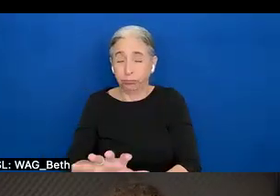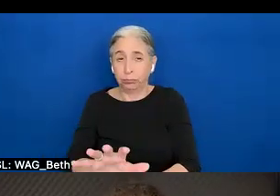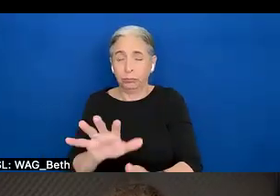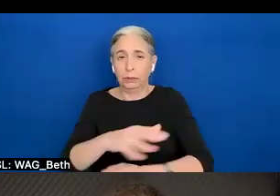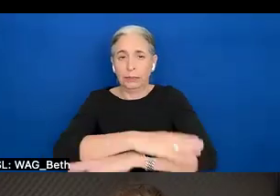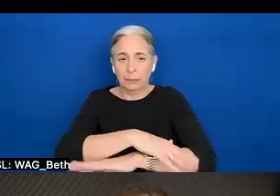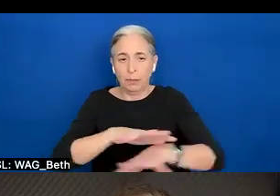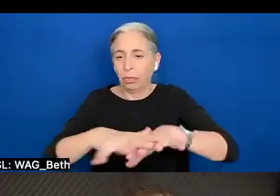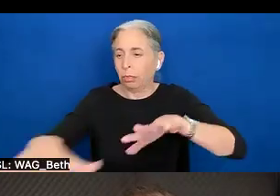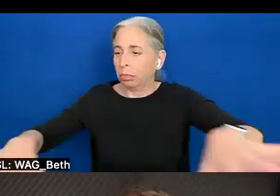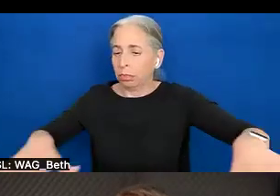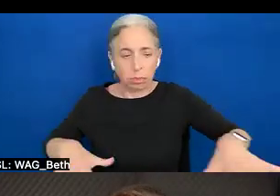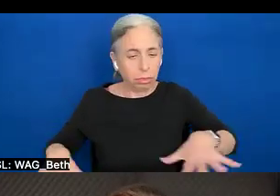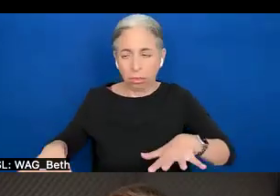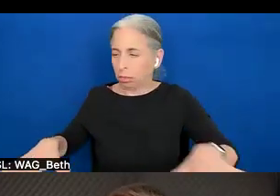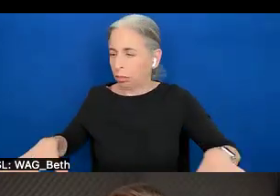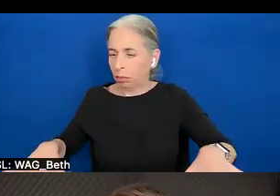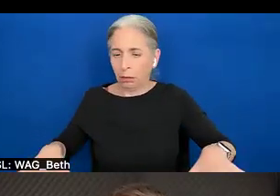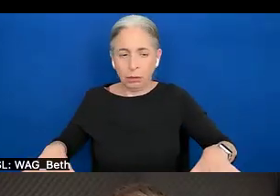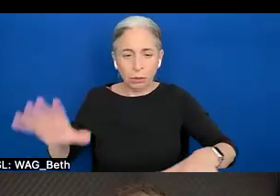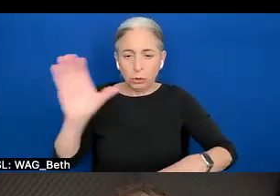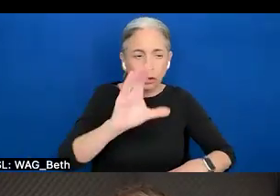And you are searching for a specific one.